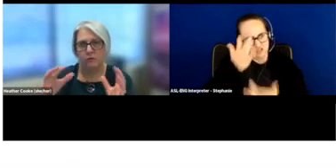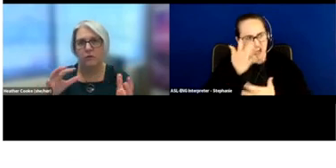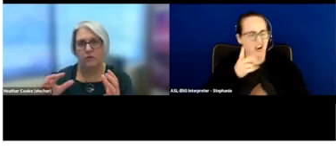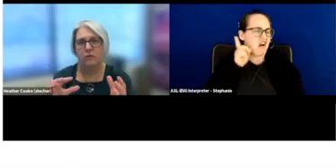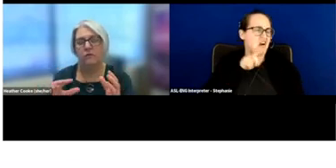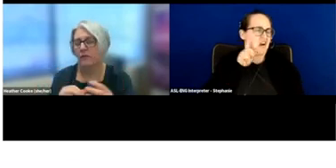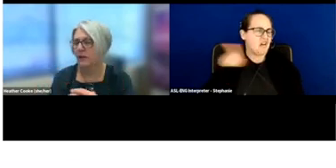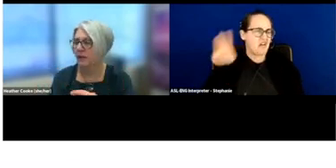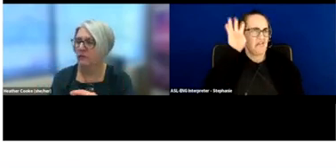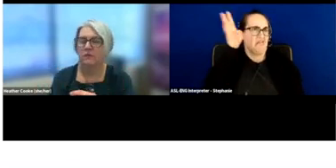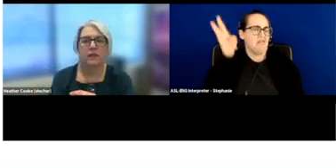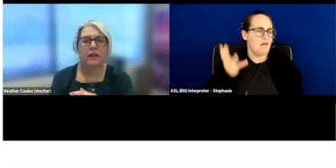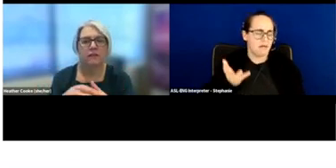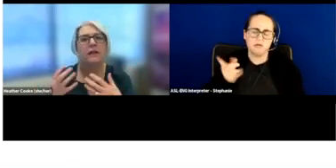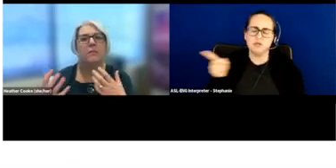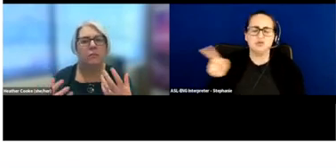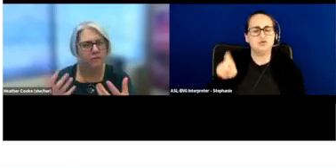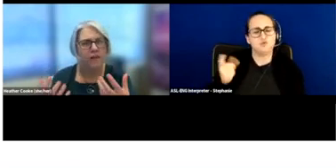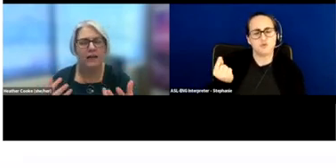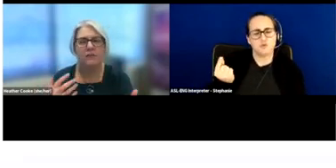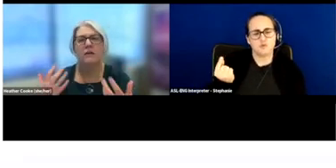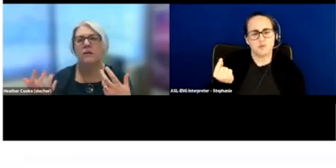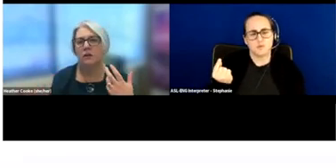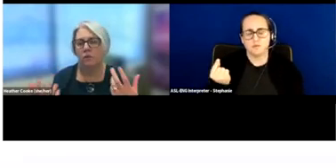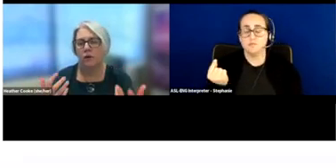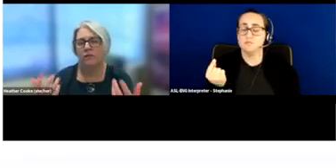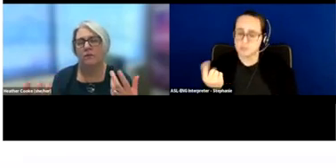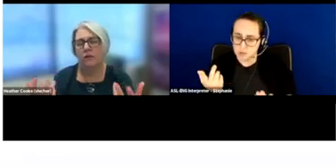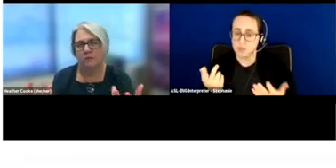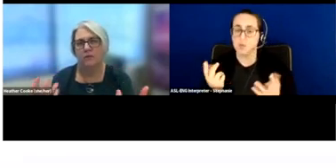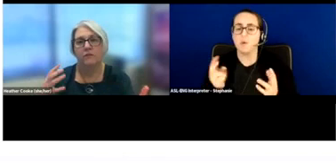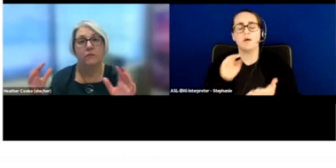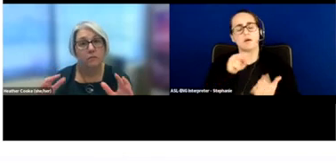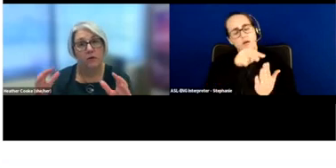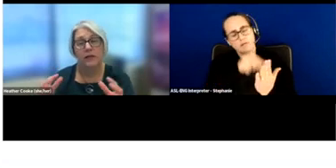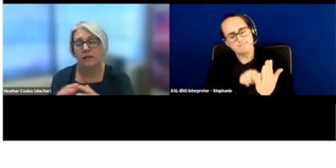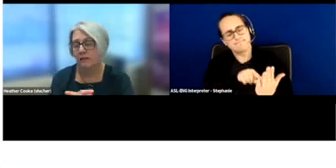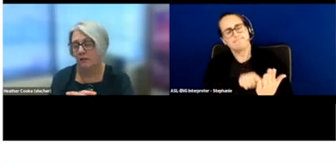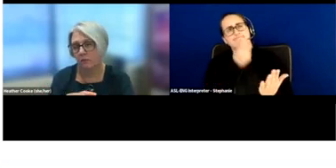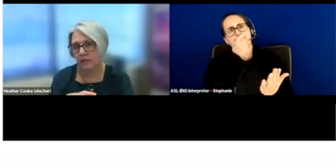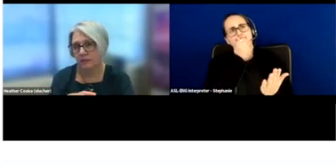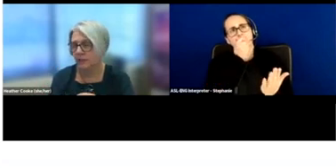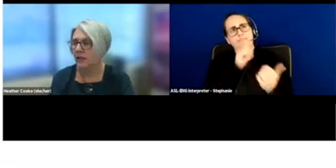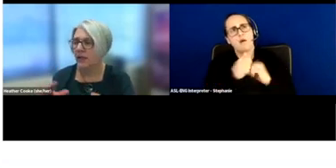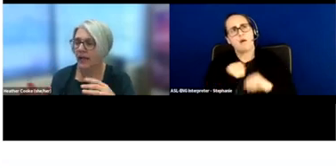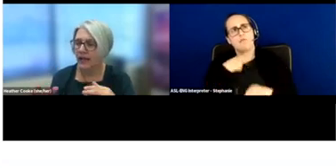those those scenarios and think about reflect on you know what are some of the options for responding in that situation.